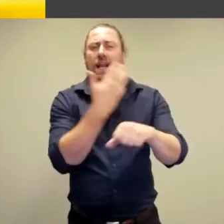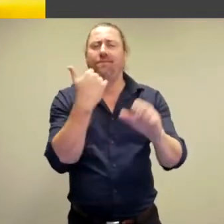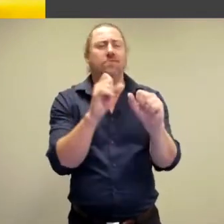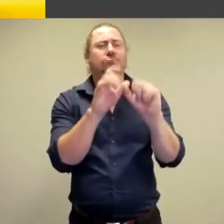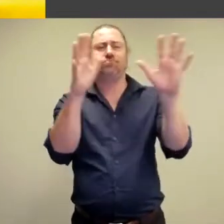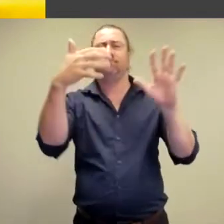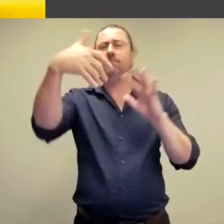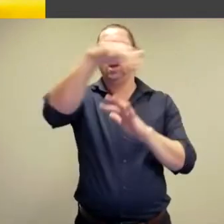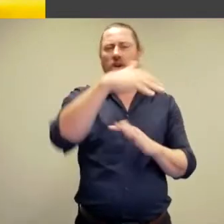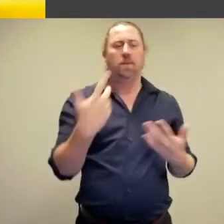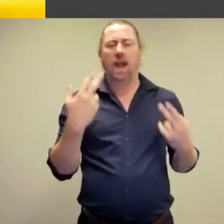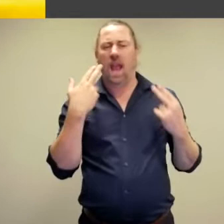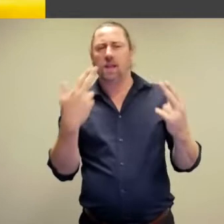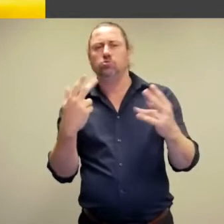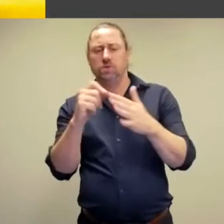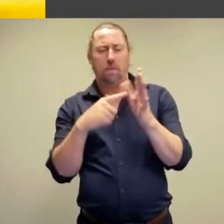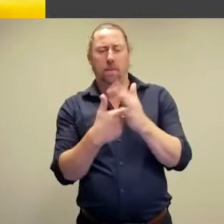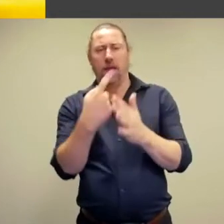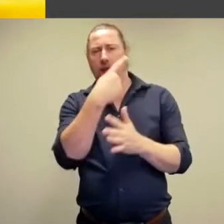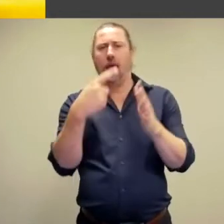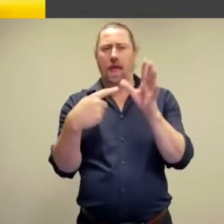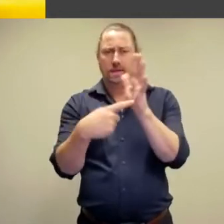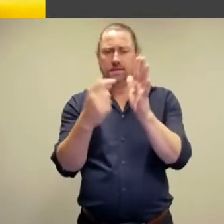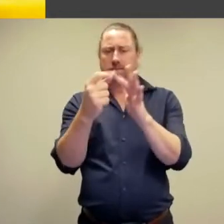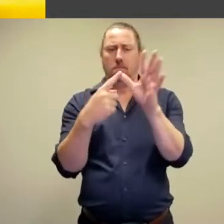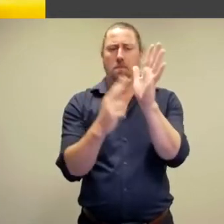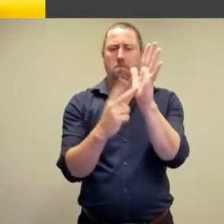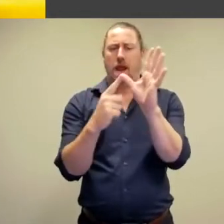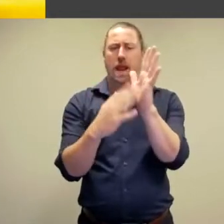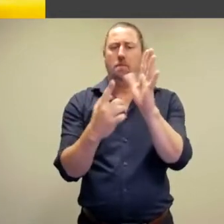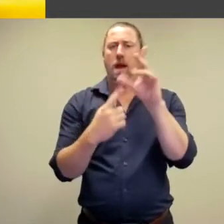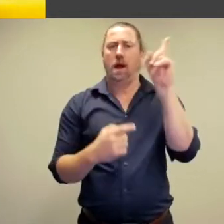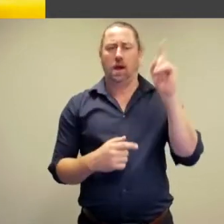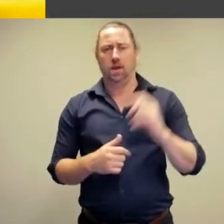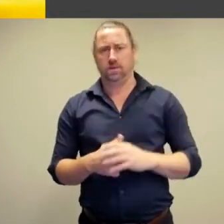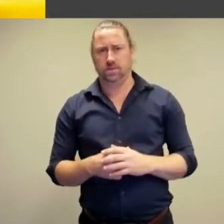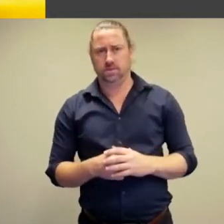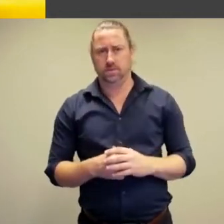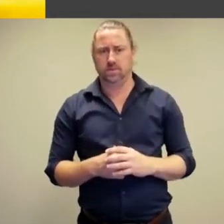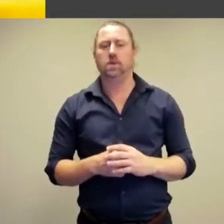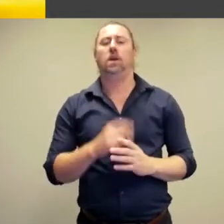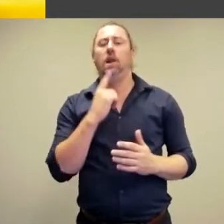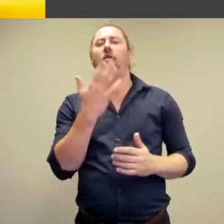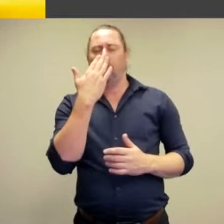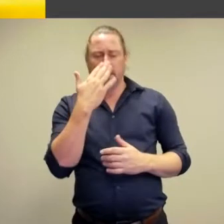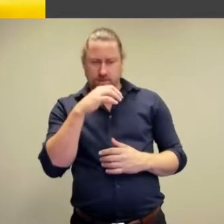they're in a nature park in Panama. And closer to us, in the foreground, we